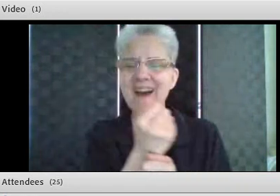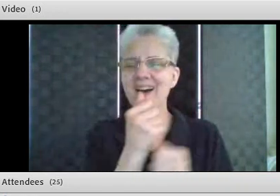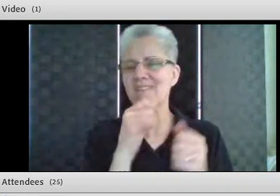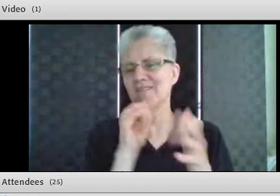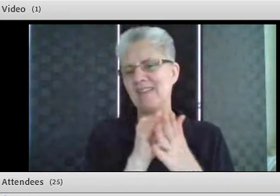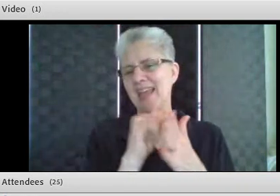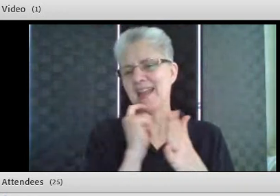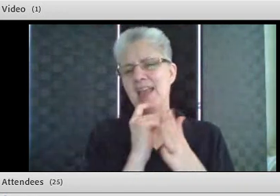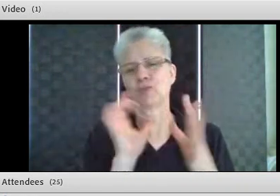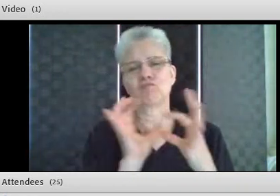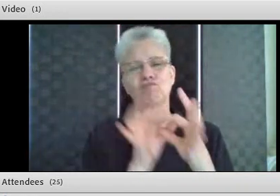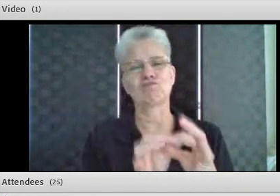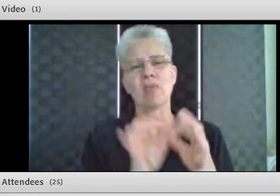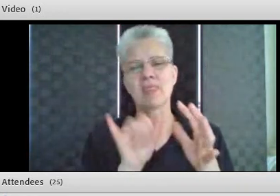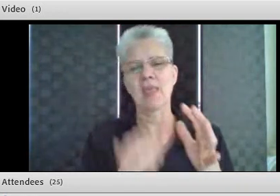and then you can play your little banana piano,